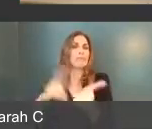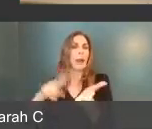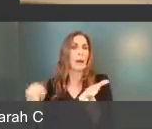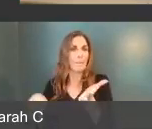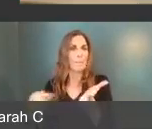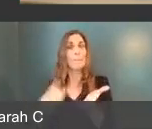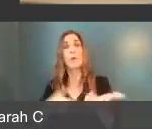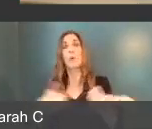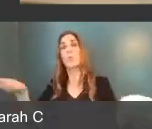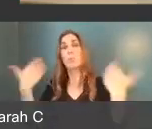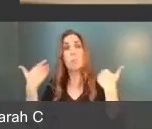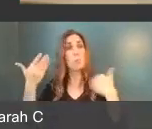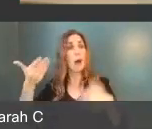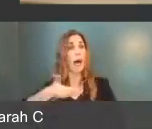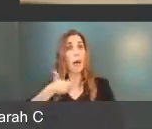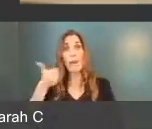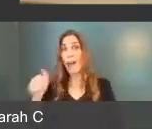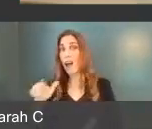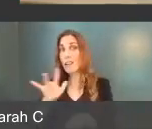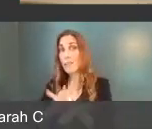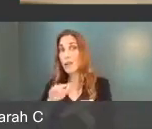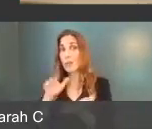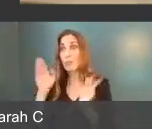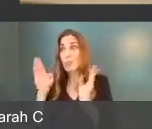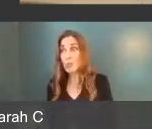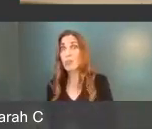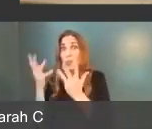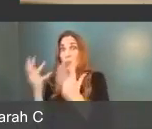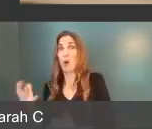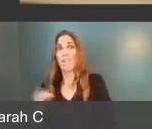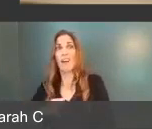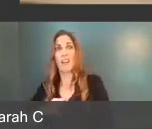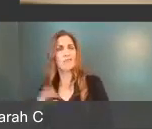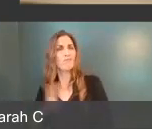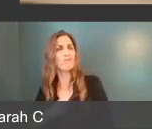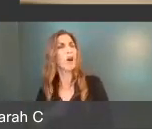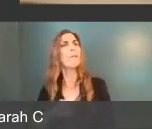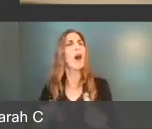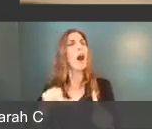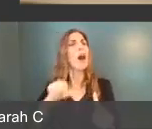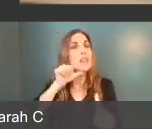any medical person who would like to volunteer but also any non-medical person, because there are many